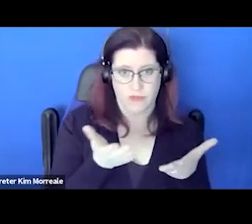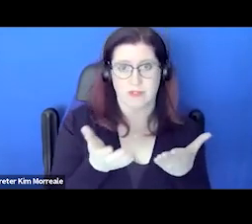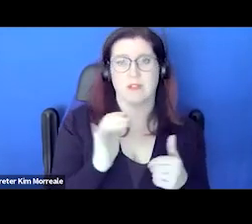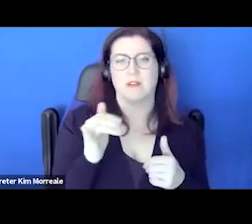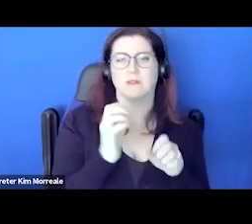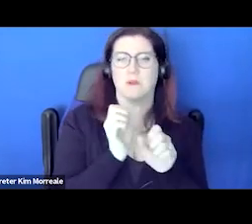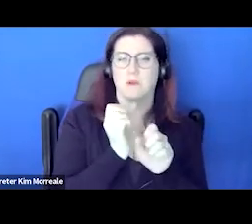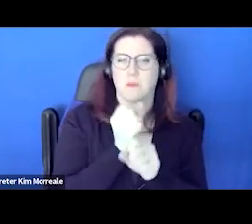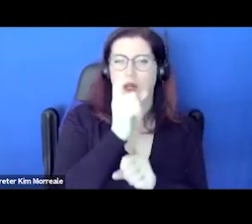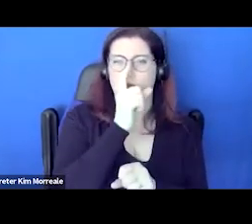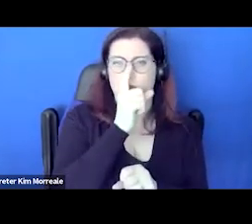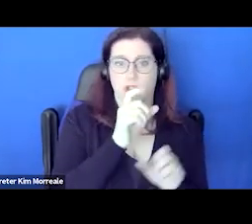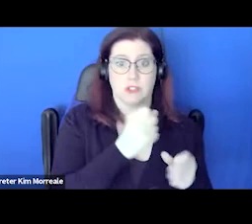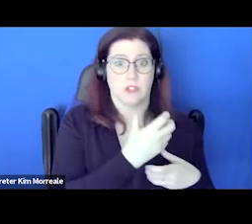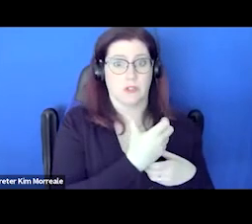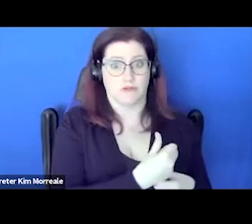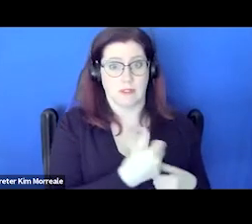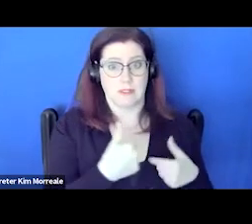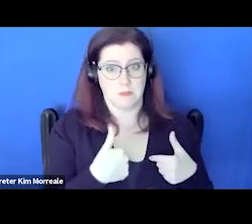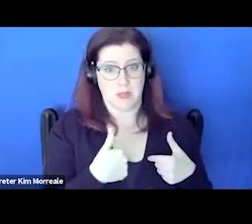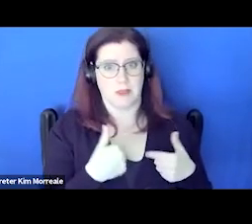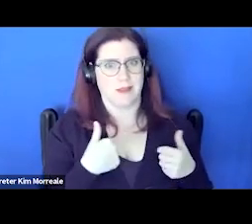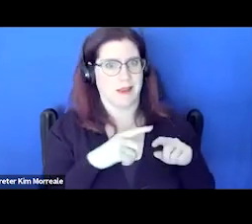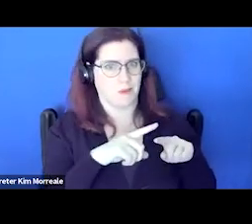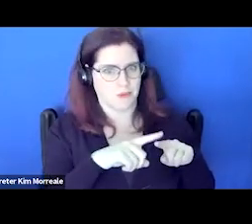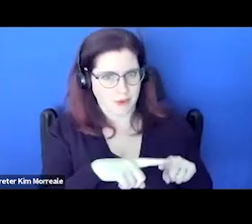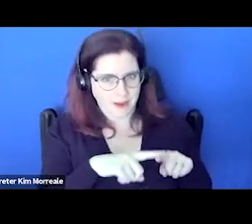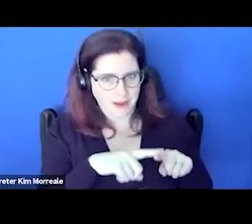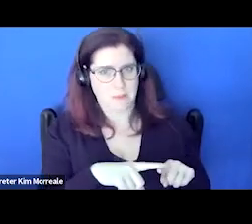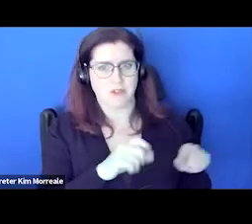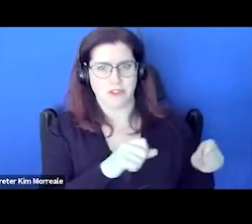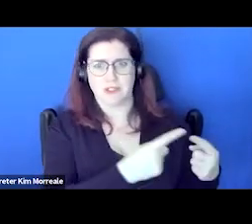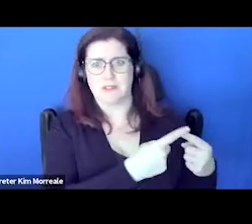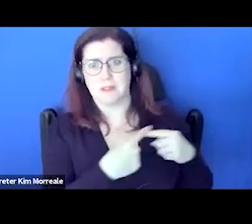she knew she could trust me and I was reliable and she could depend on me.